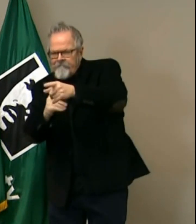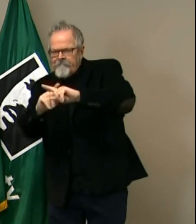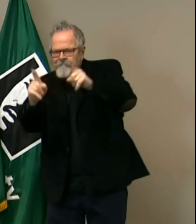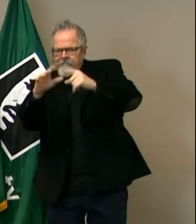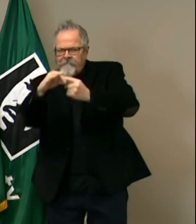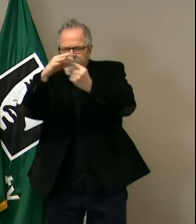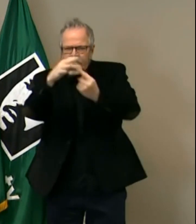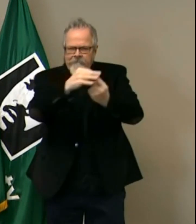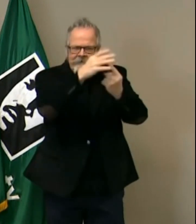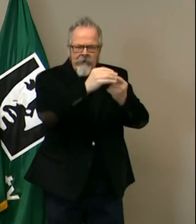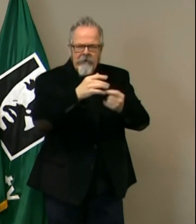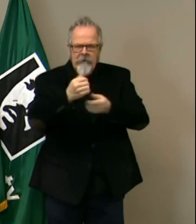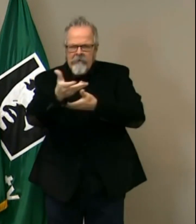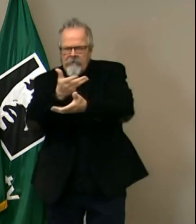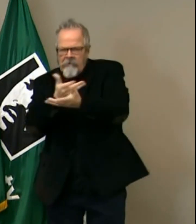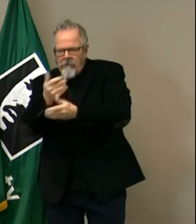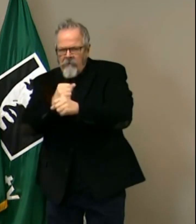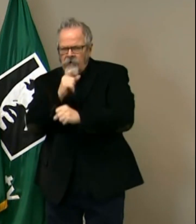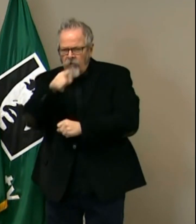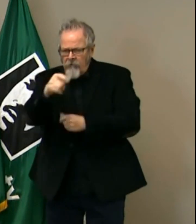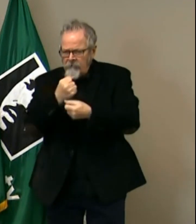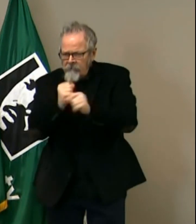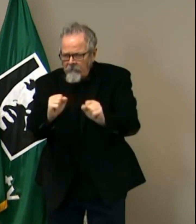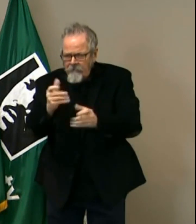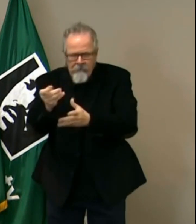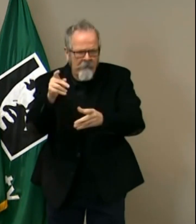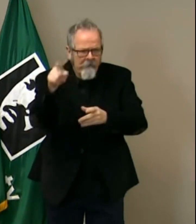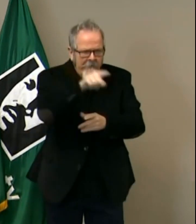director patty Hayes and their team they are working around the